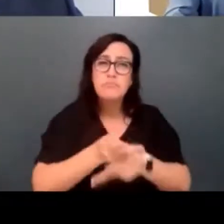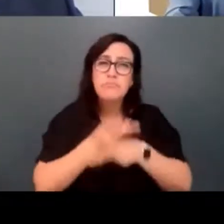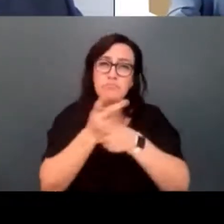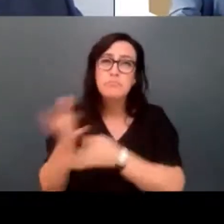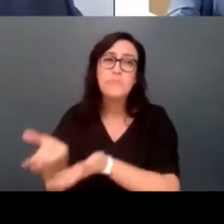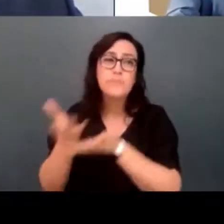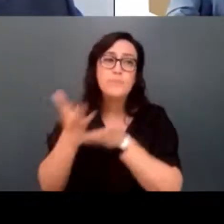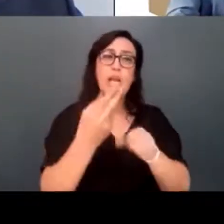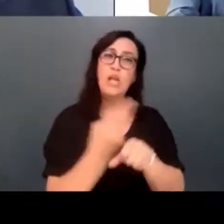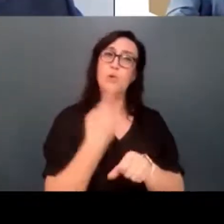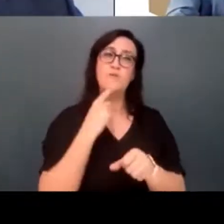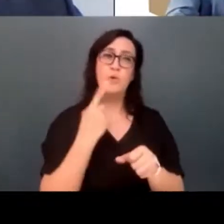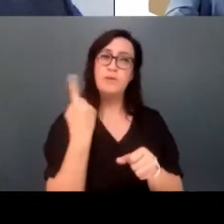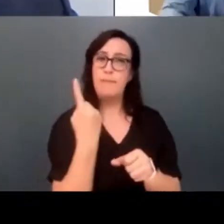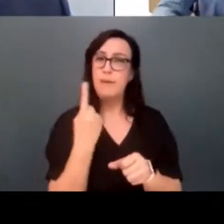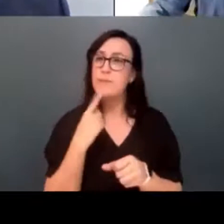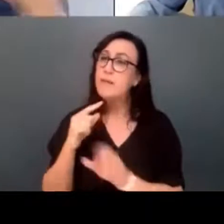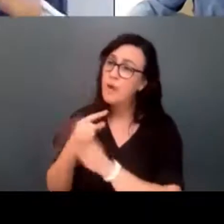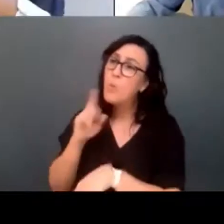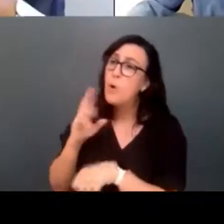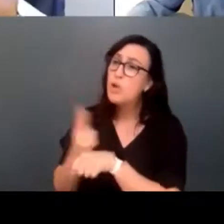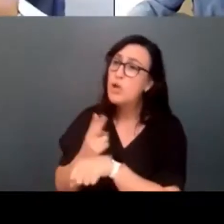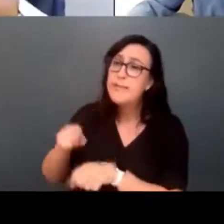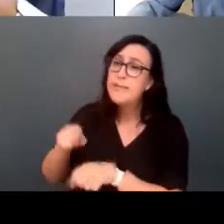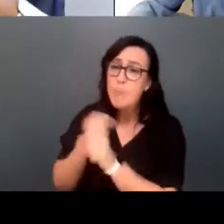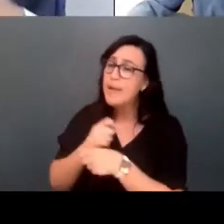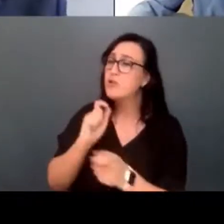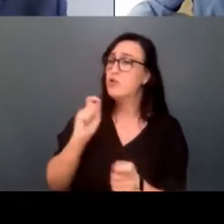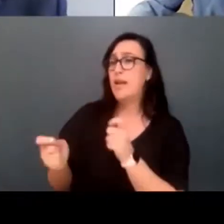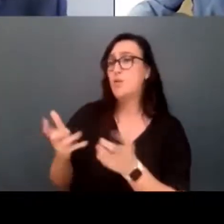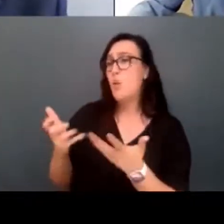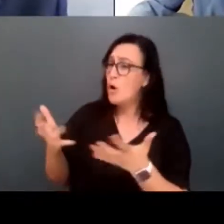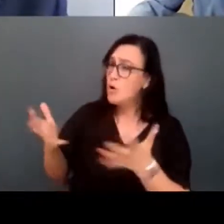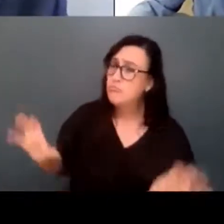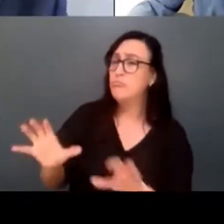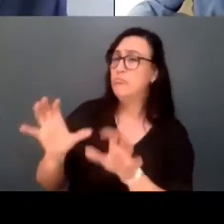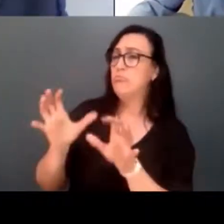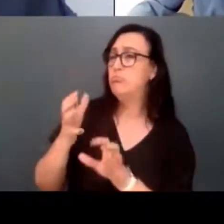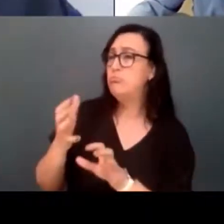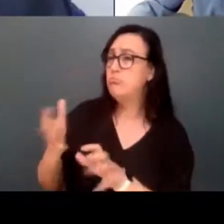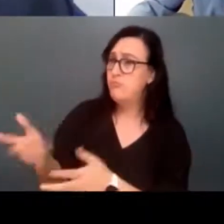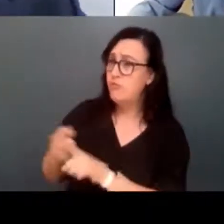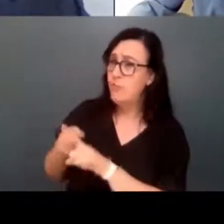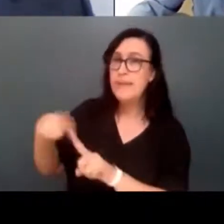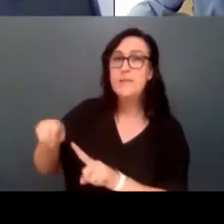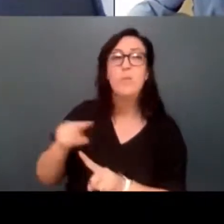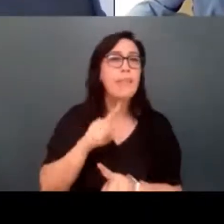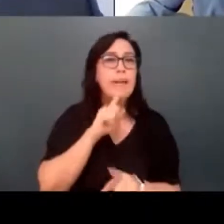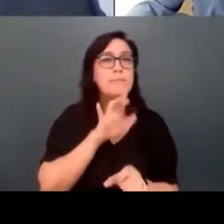Where we said, Hey, we're going to use this to create some changes. Well then let's make sure that happens. And that's one aspect of the qualitative that I,